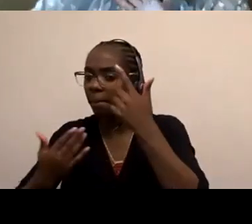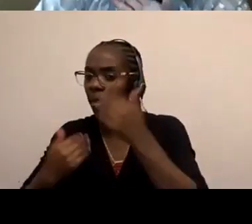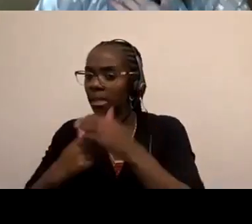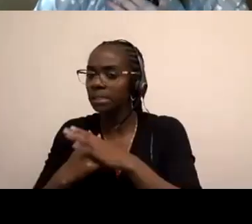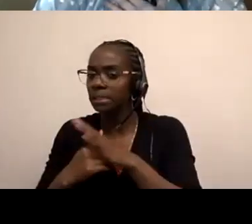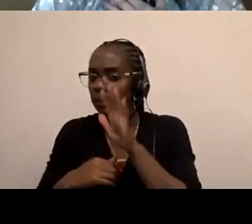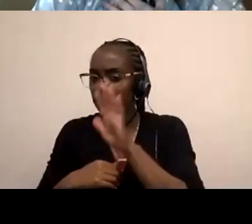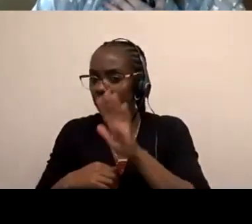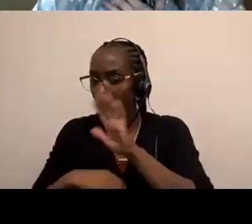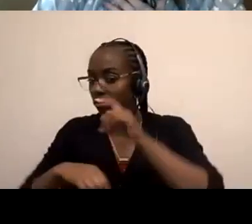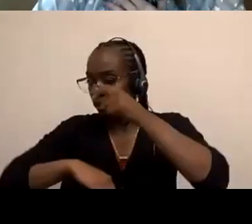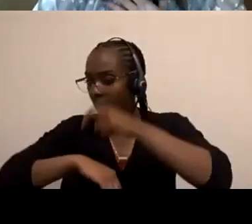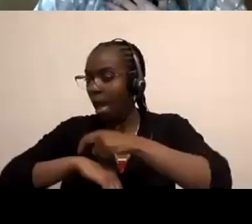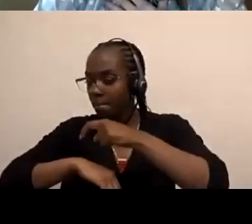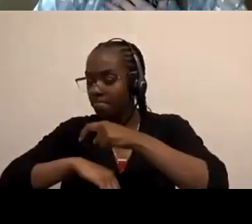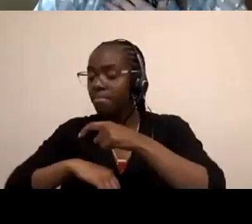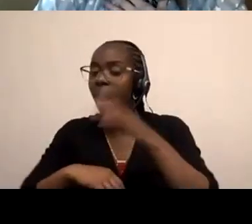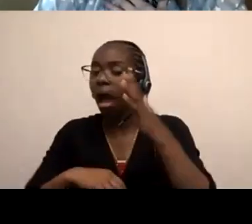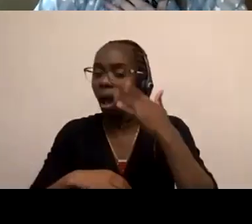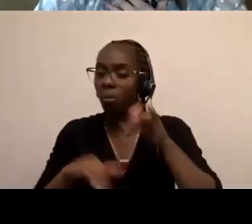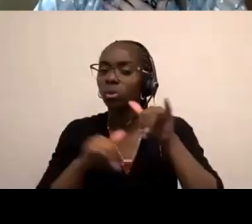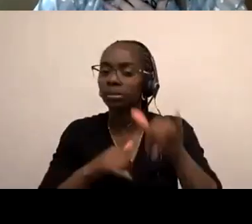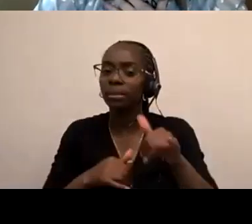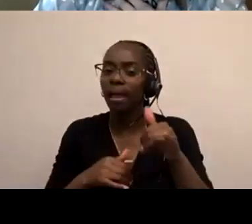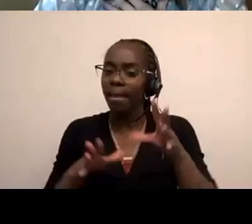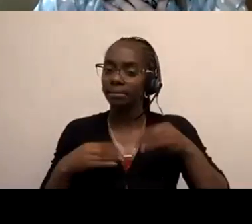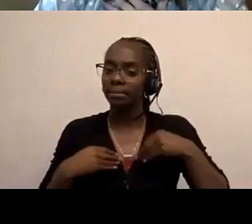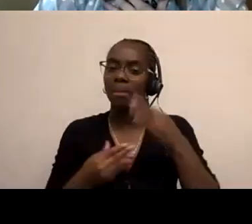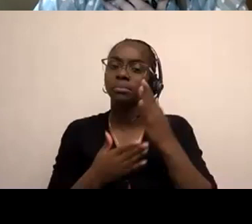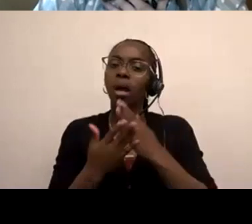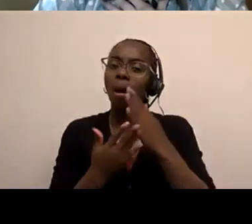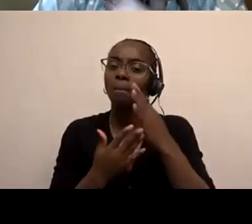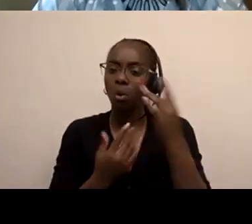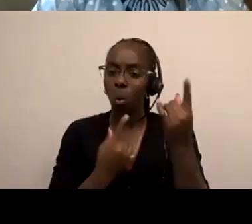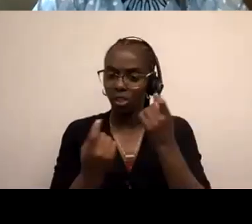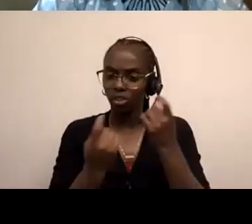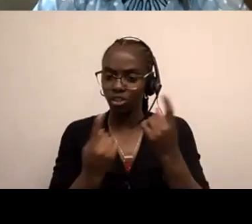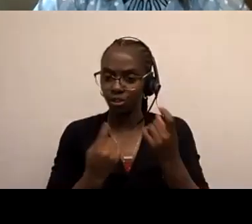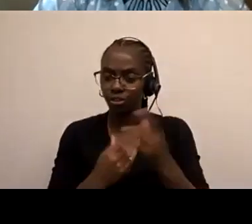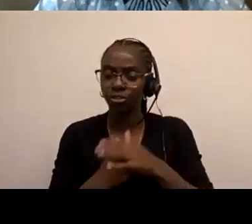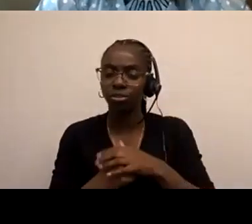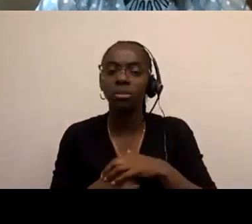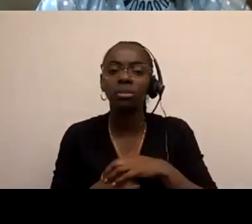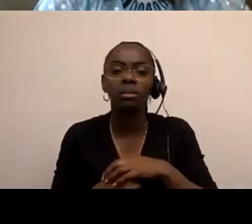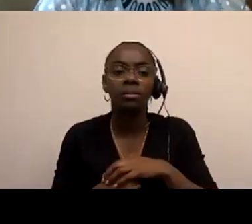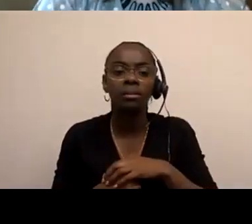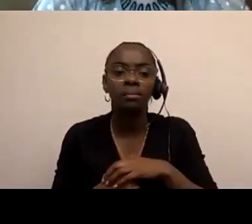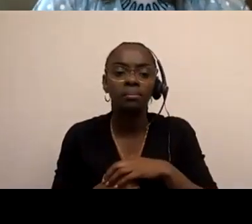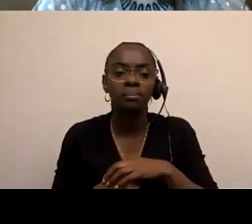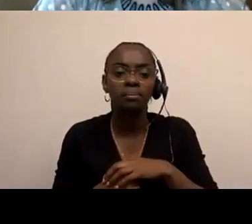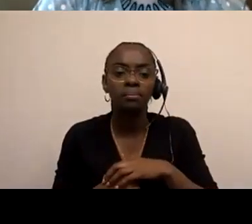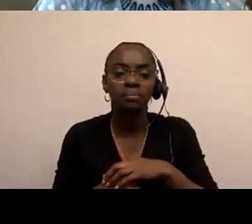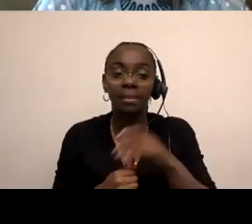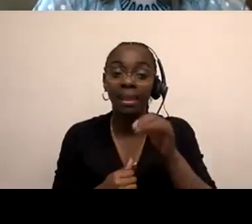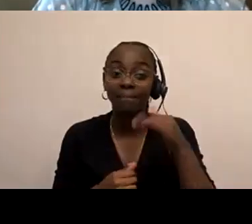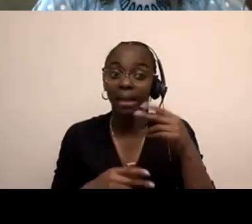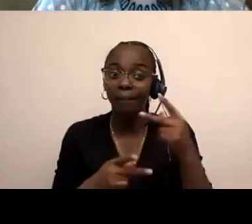AT TIME. I'LL GO AHEAD AND STAY AND TAKE SOME QUESTIONS. IF I CAN FIGURE OUT HOW TO GET